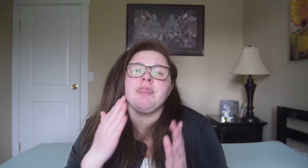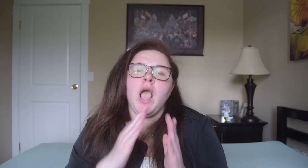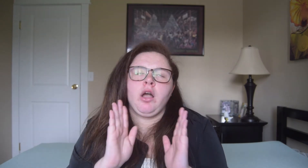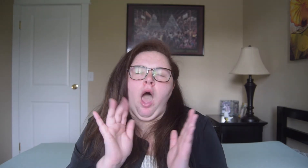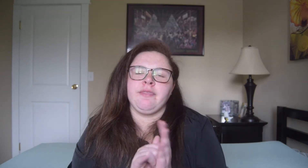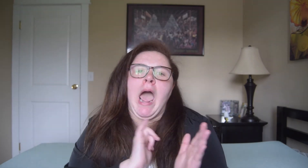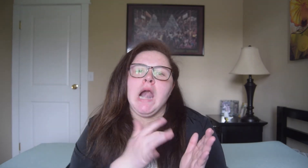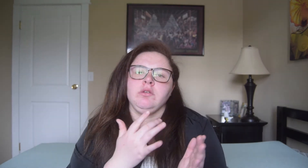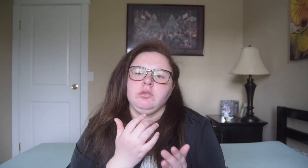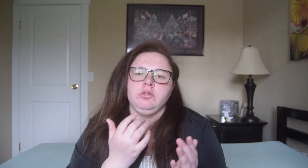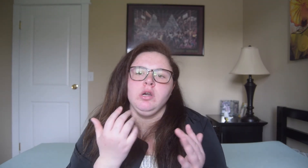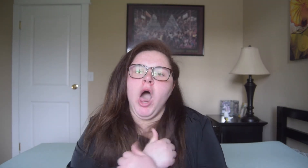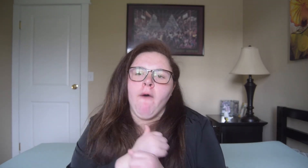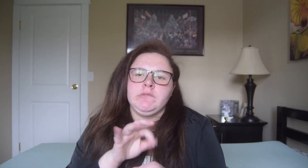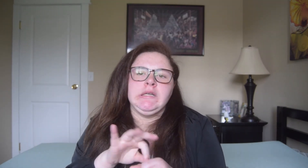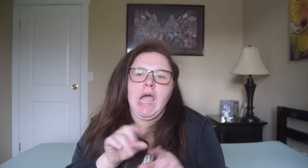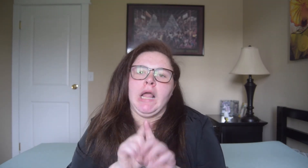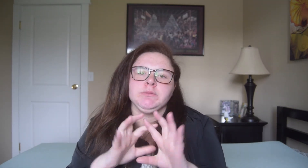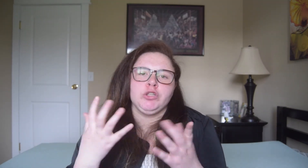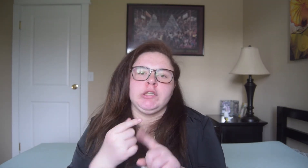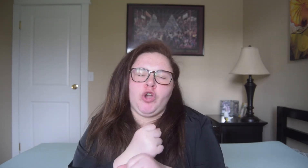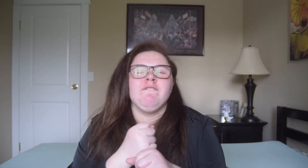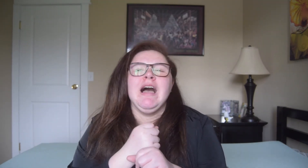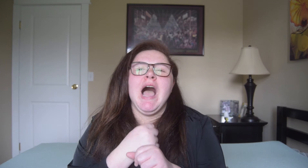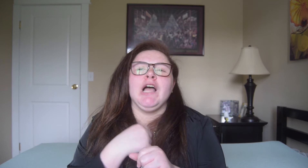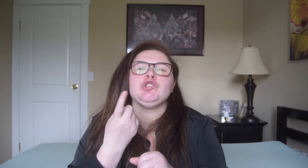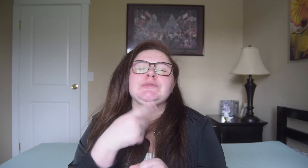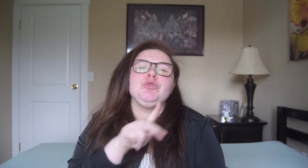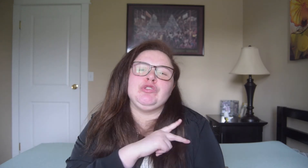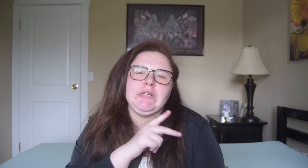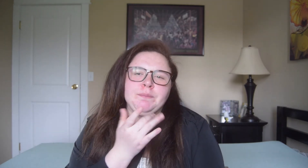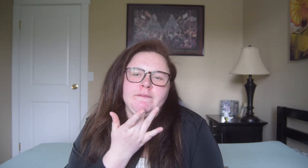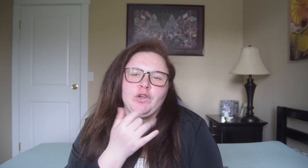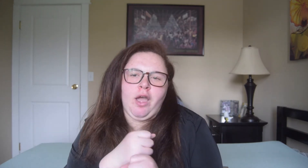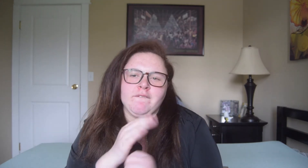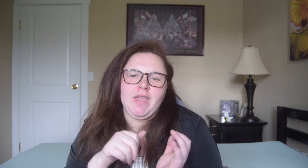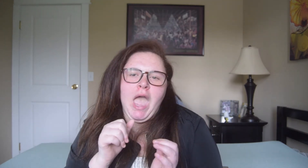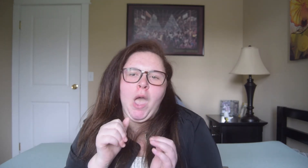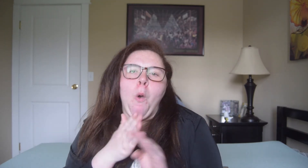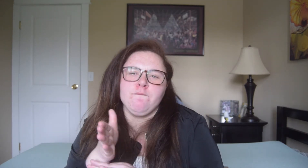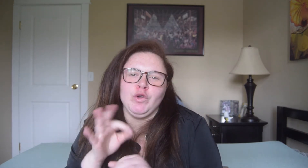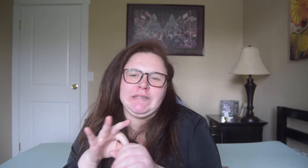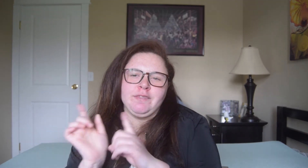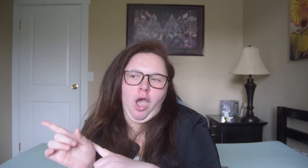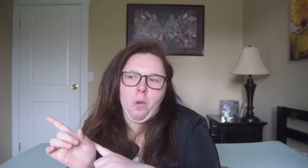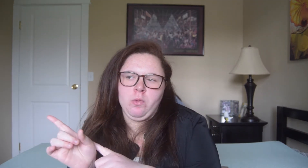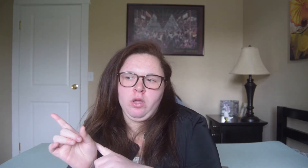Thank god I love tea as much as coffee. I just personally prefer coffee over tea though